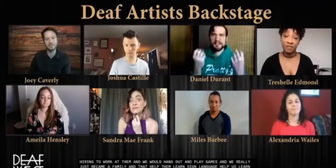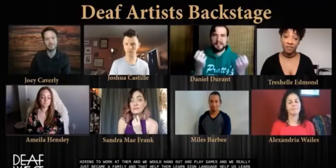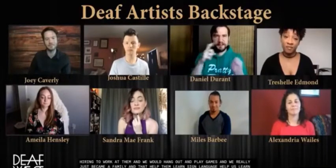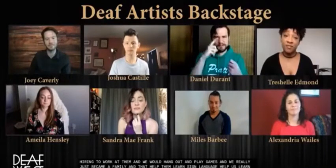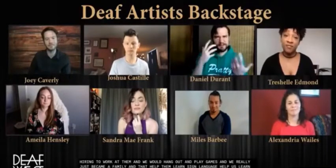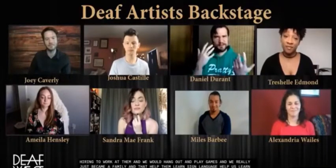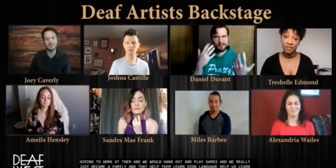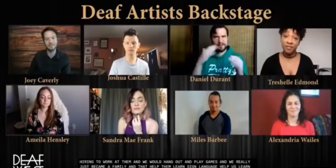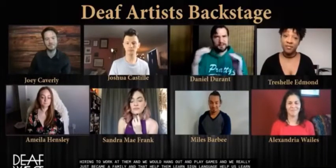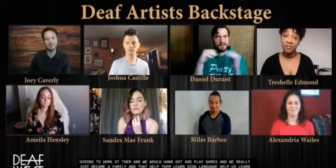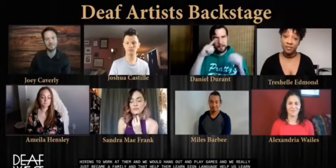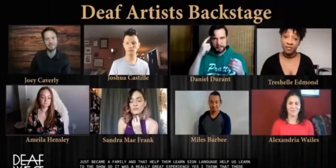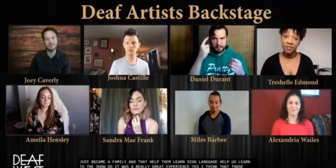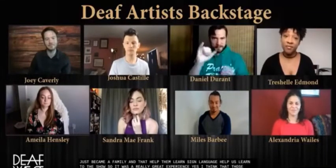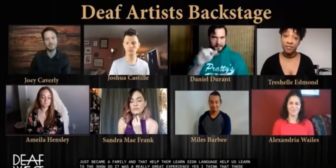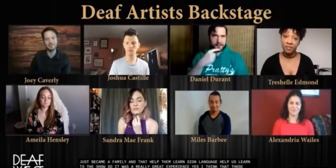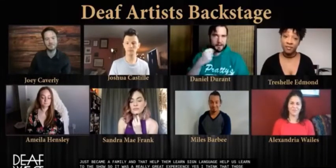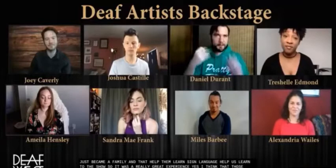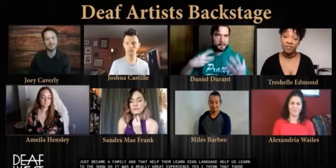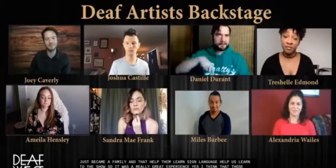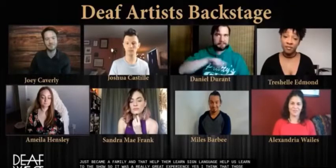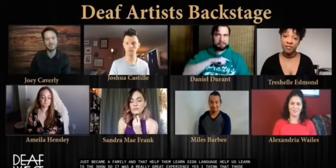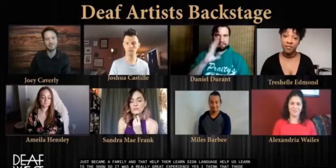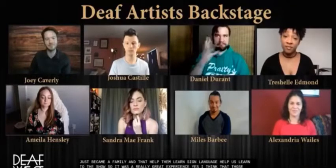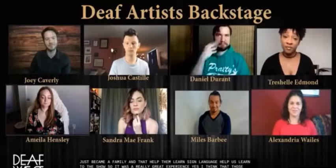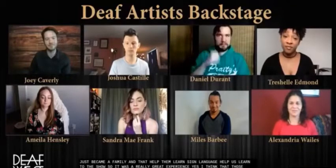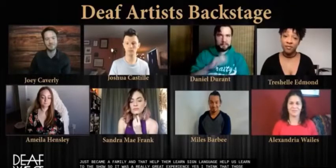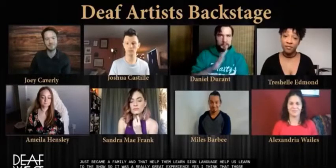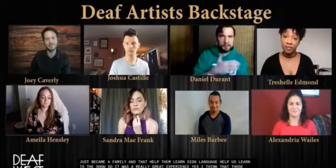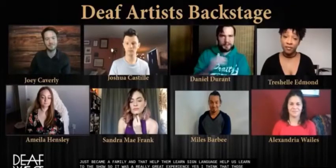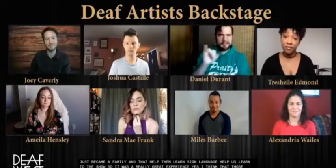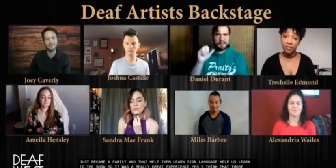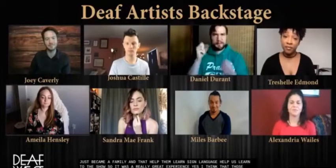It was a cast that of hearing people that was very willing and motivated to learn sign.